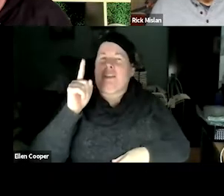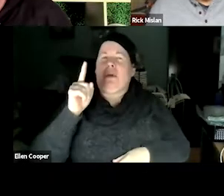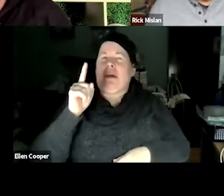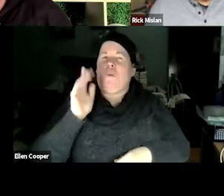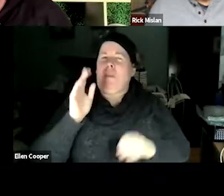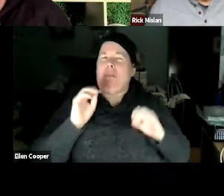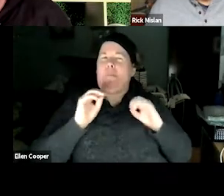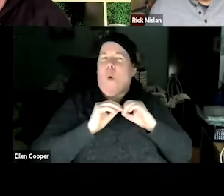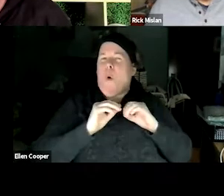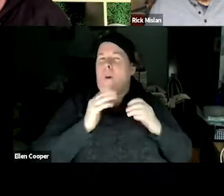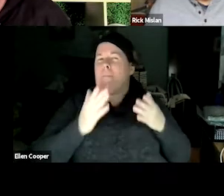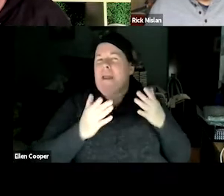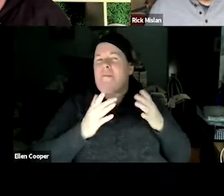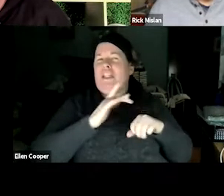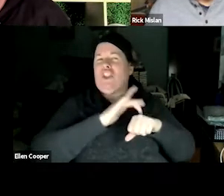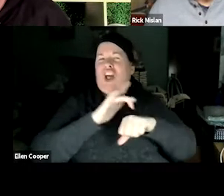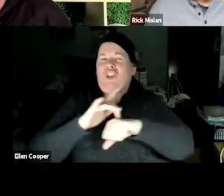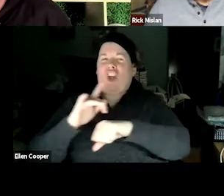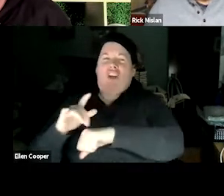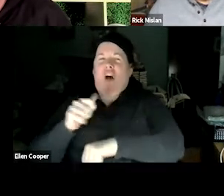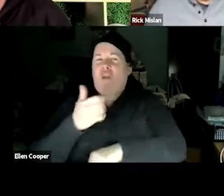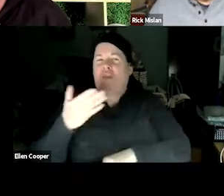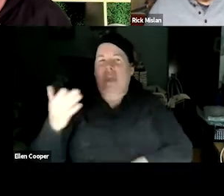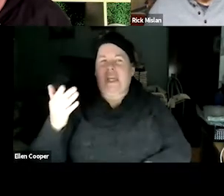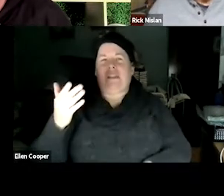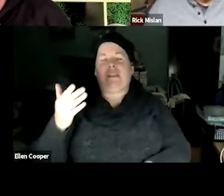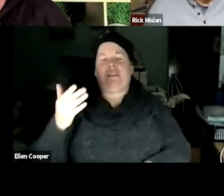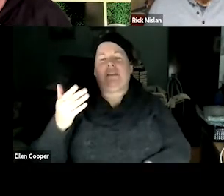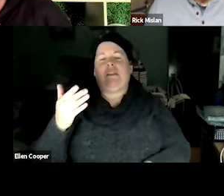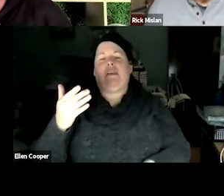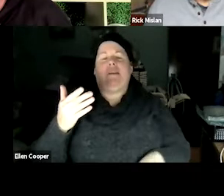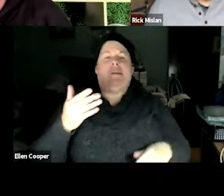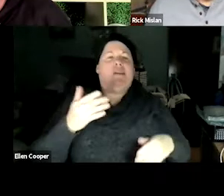dabble into some of the other intelligence types of spaces, whether it's open source or